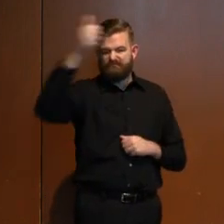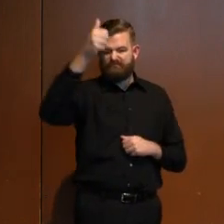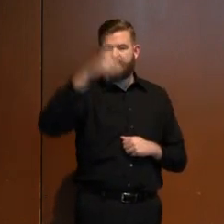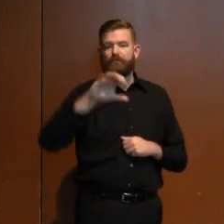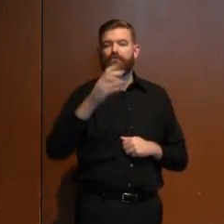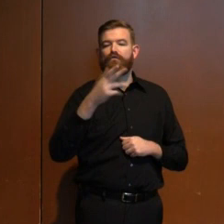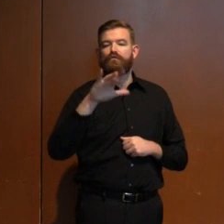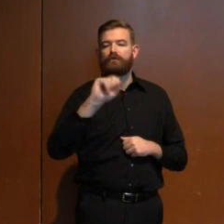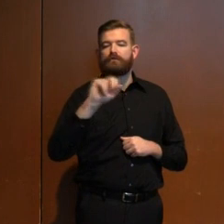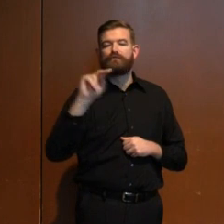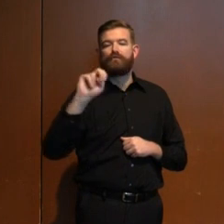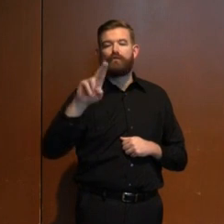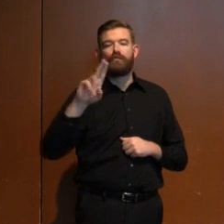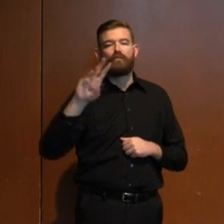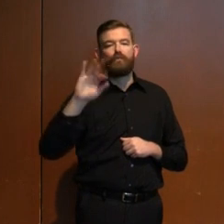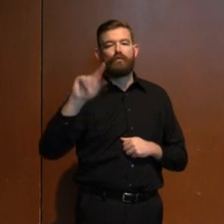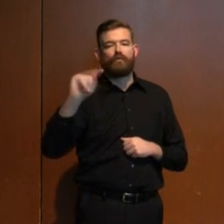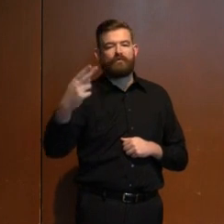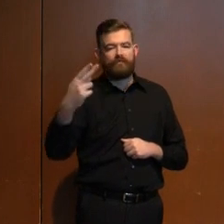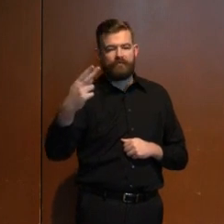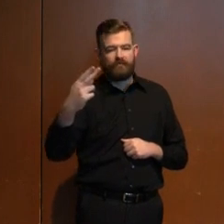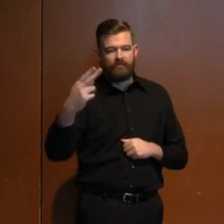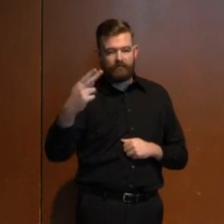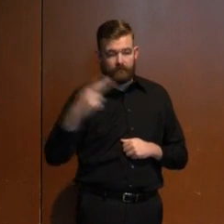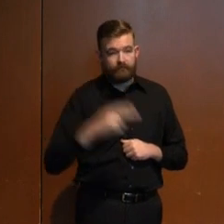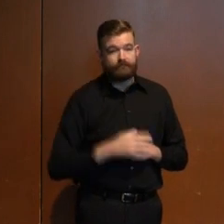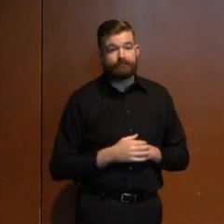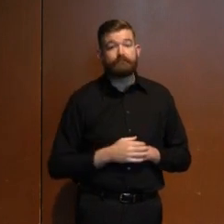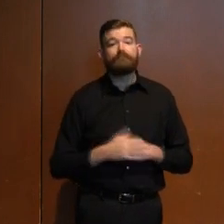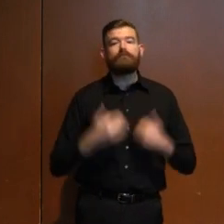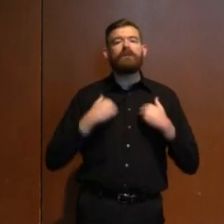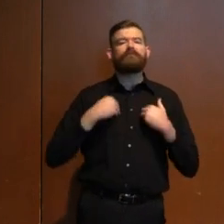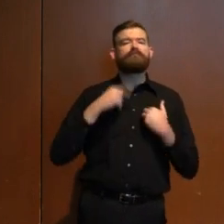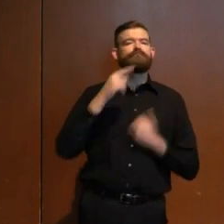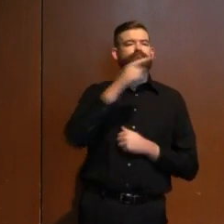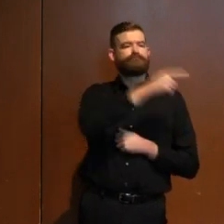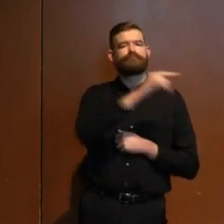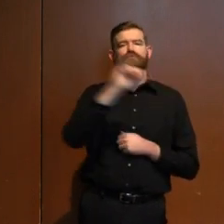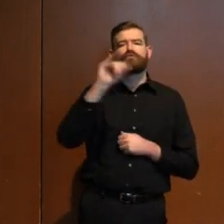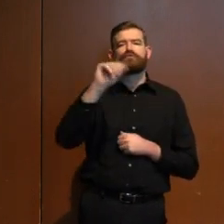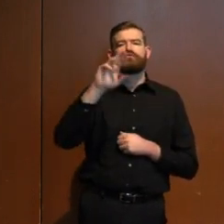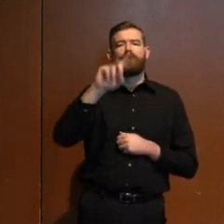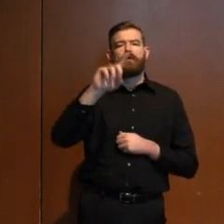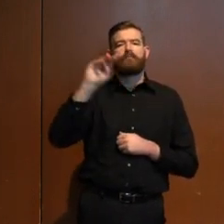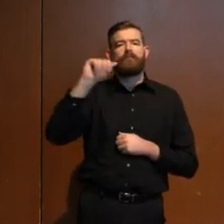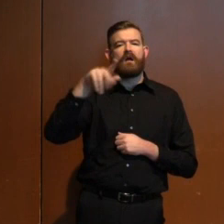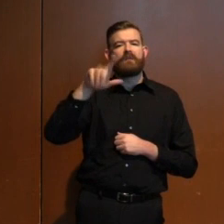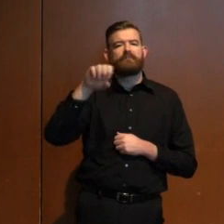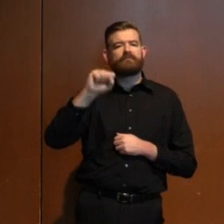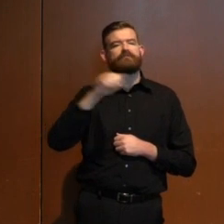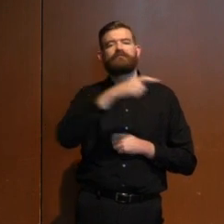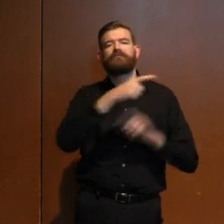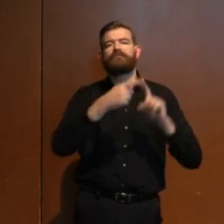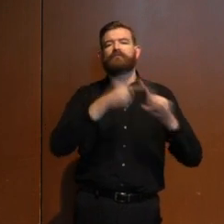IMMEDIATE LEFT STATE POLICE SUPERINTENDENT CALLAHAN. CHRIS NEWWORTH. DIRECTOR OF THE DEPARTMENT OF HOMELAND SECURITY JARED MAPLES WITH US. MR.DIRECTOR NICE TO HAVE YOU